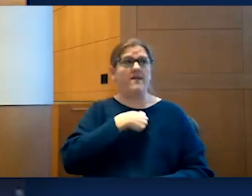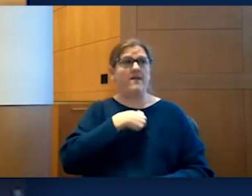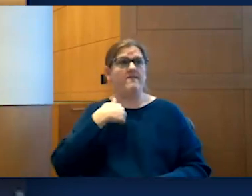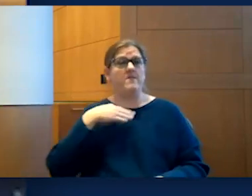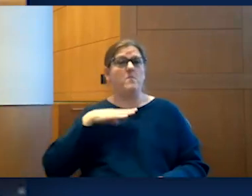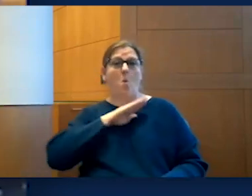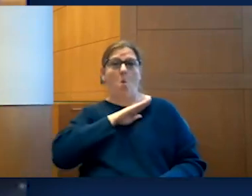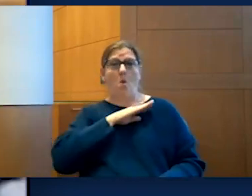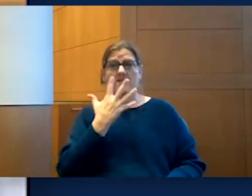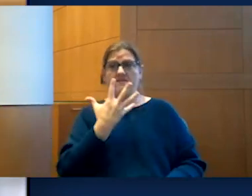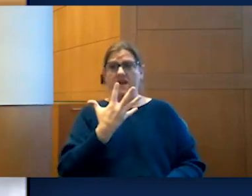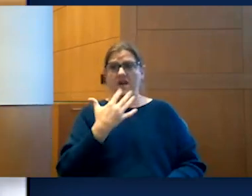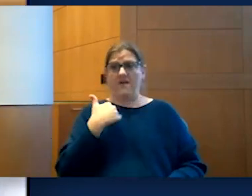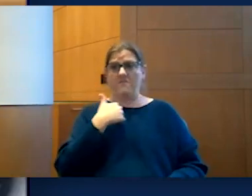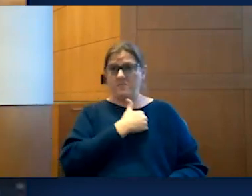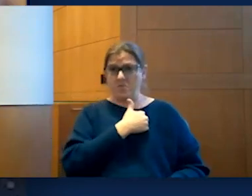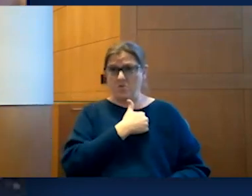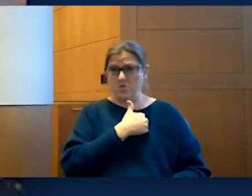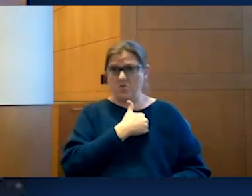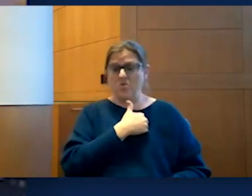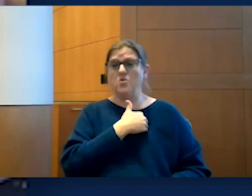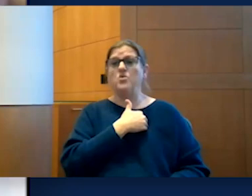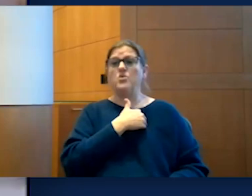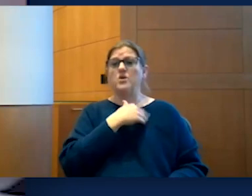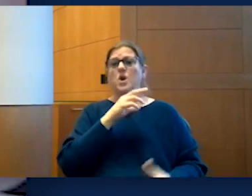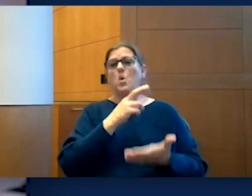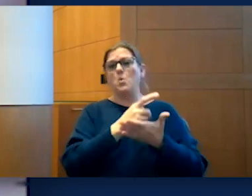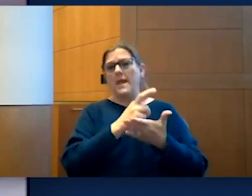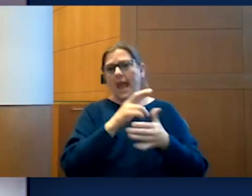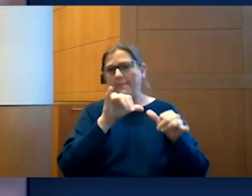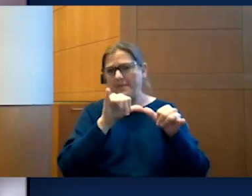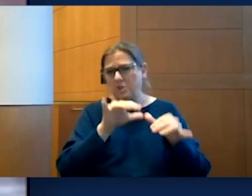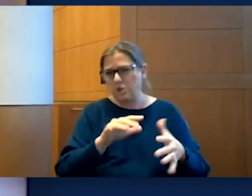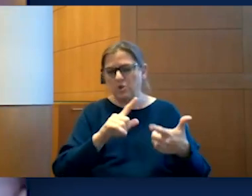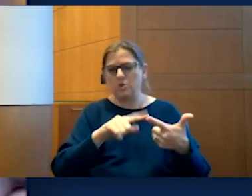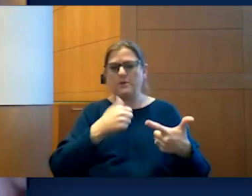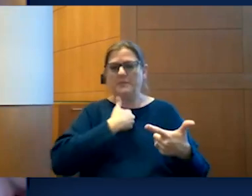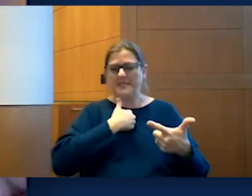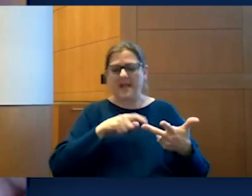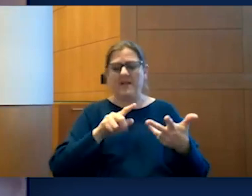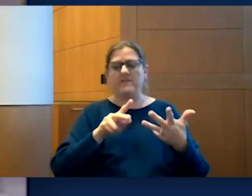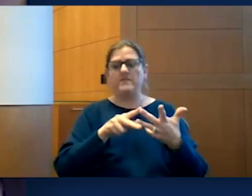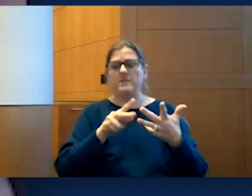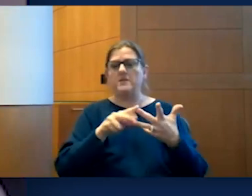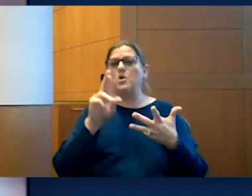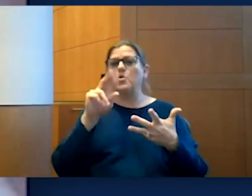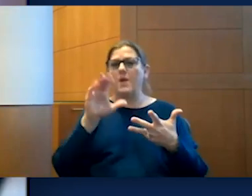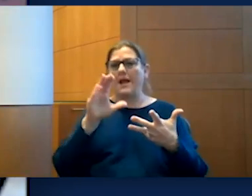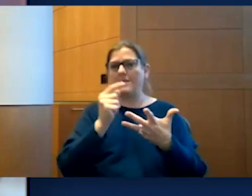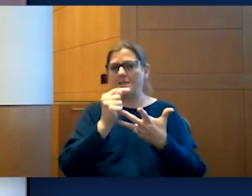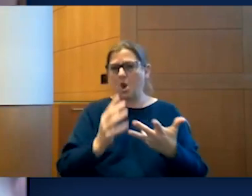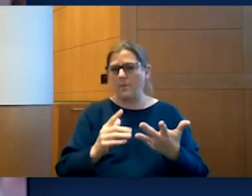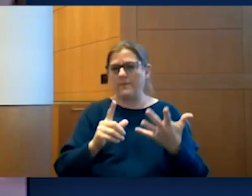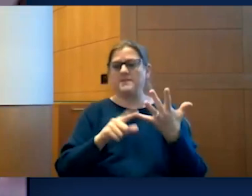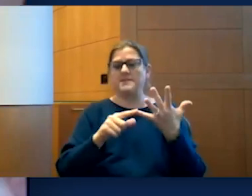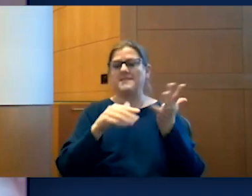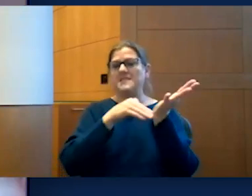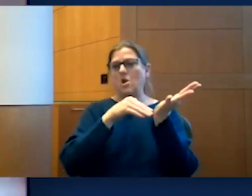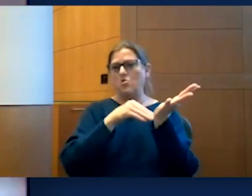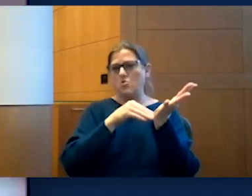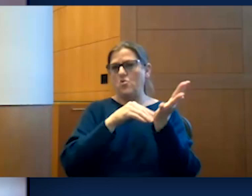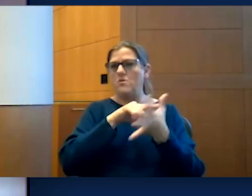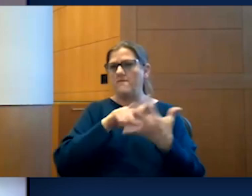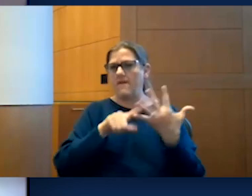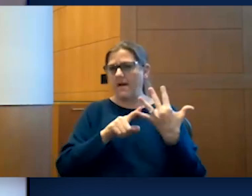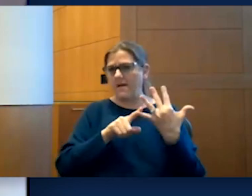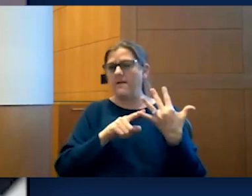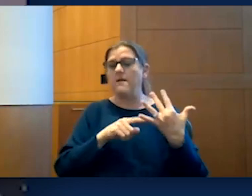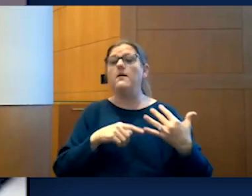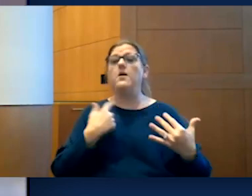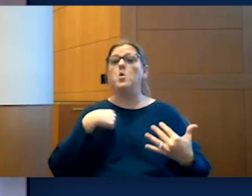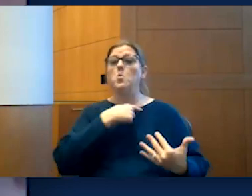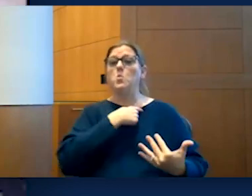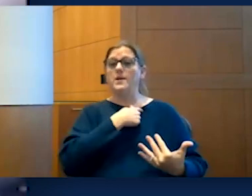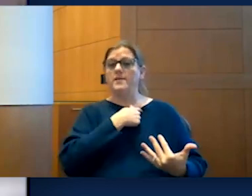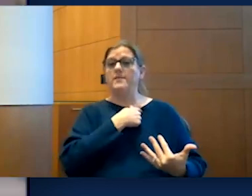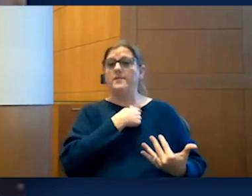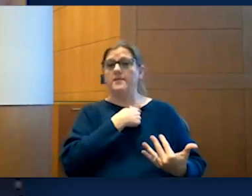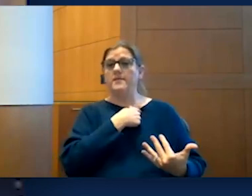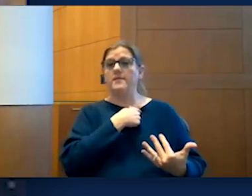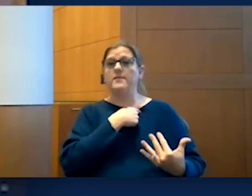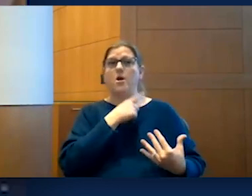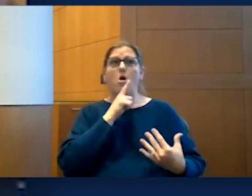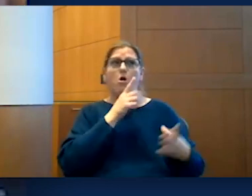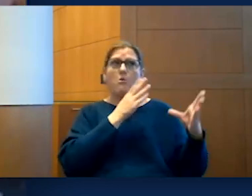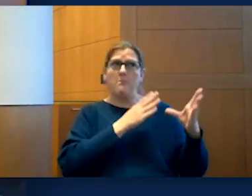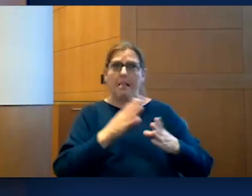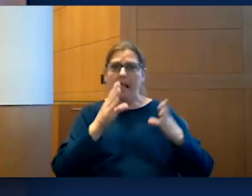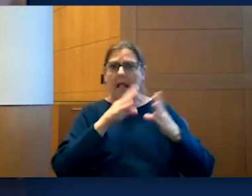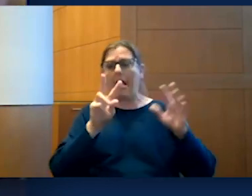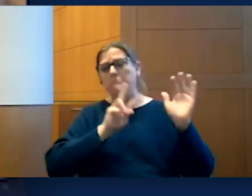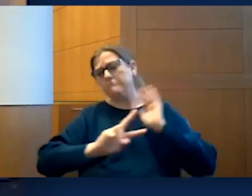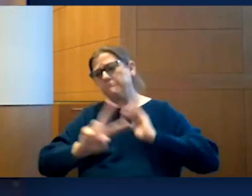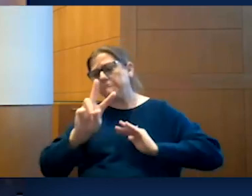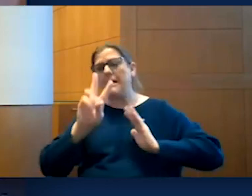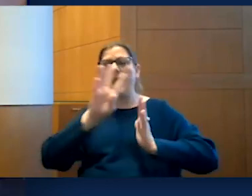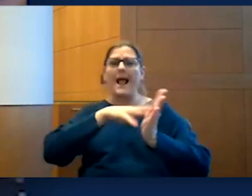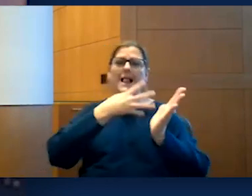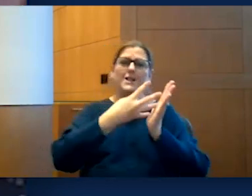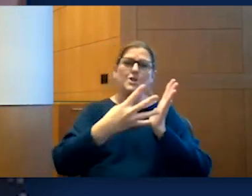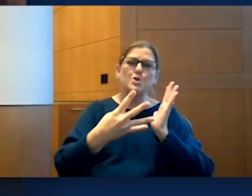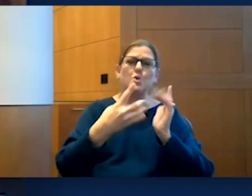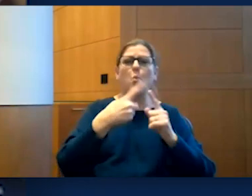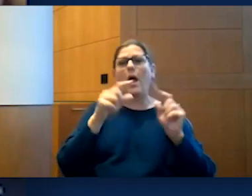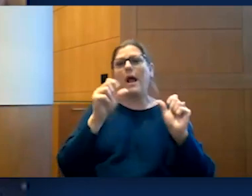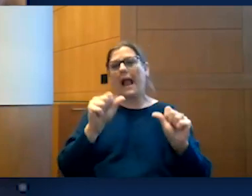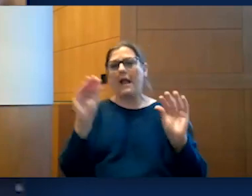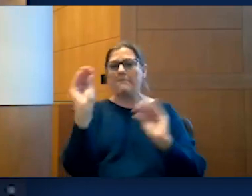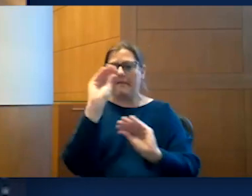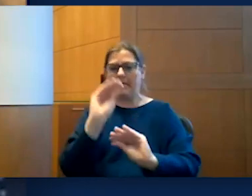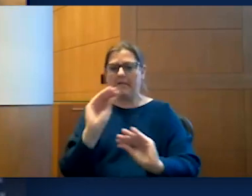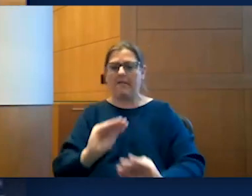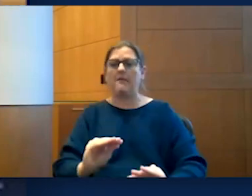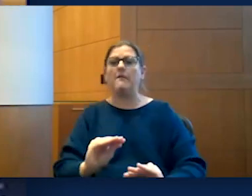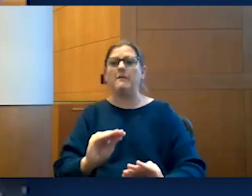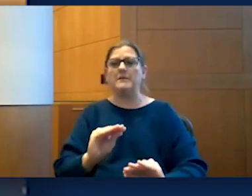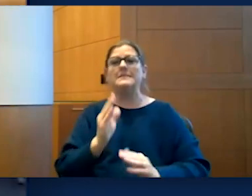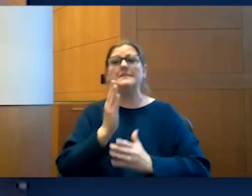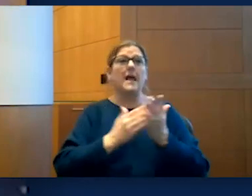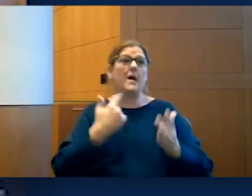Some of us are volunteering our time so it does get hard.